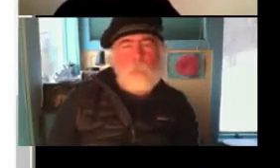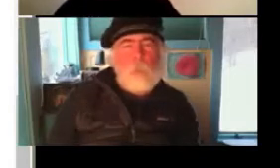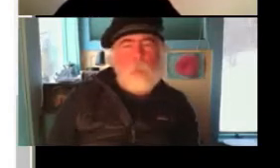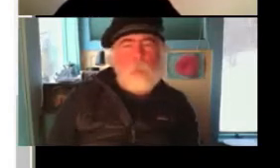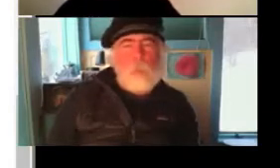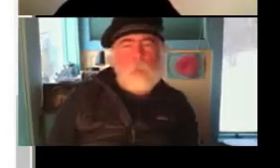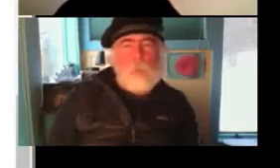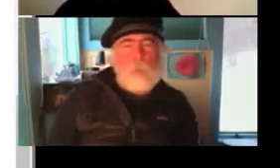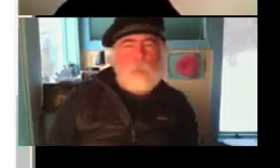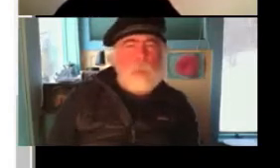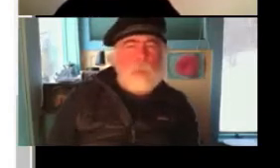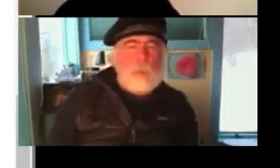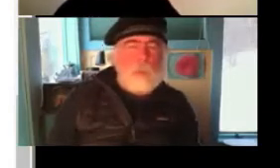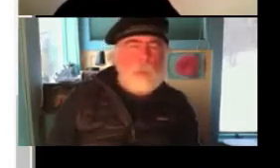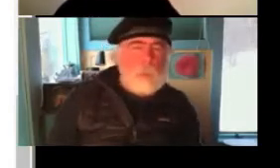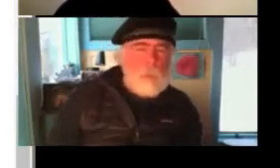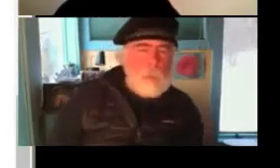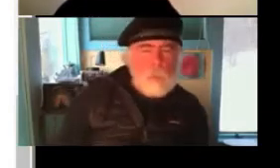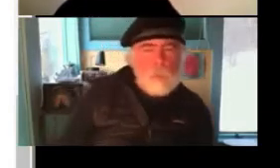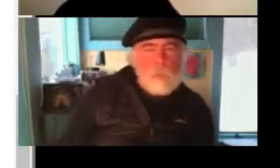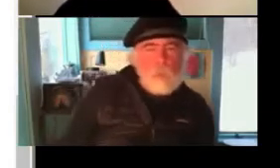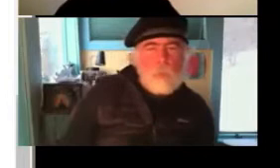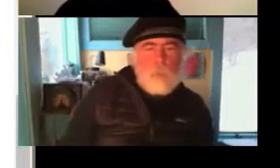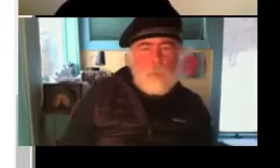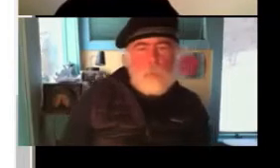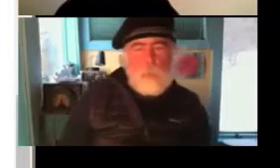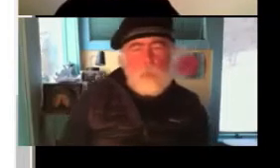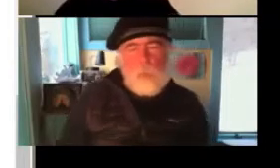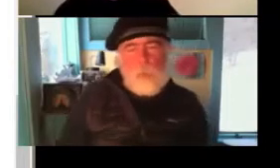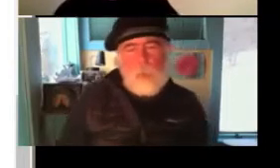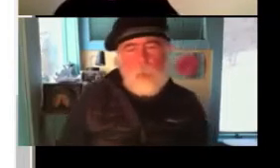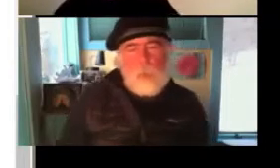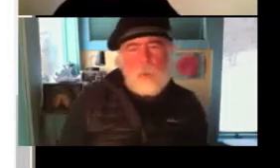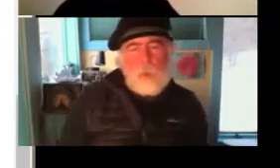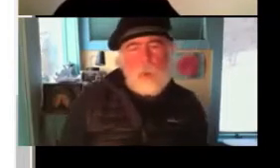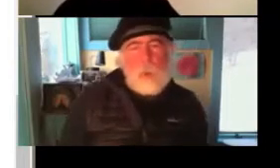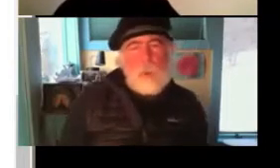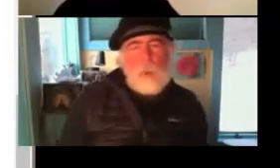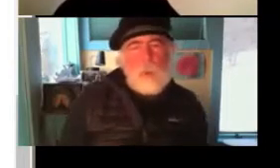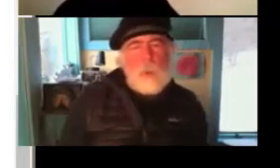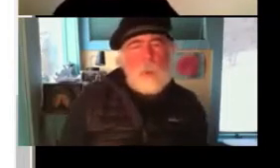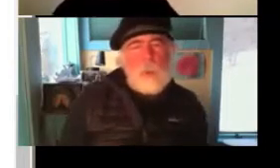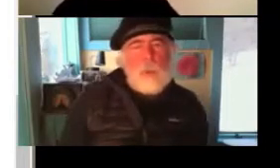You're going to make sure your budget is concise. It's reasonable, it's balanced.